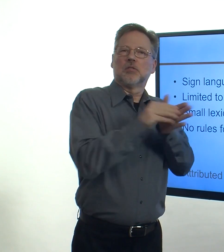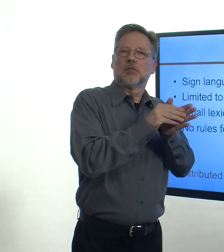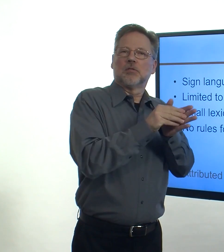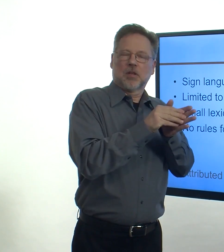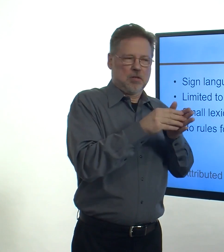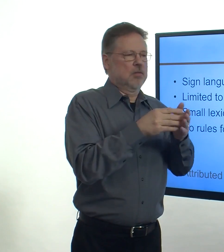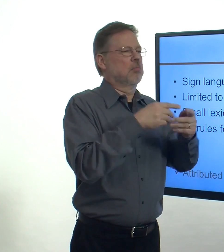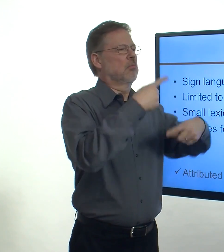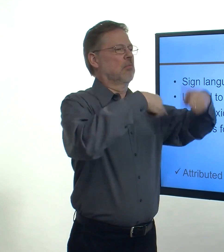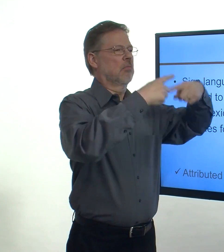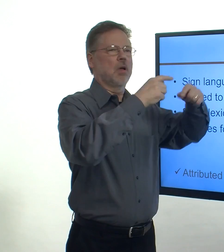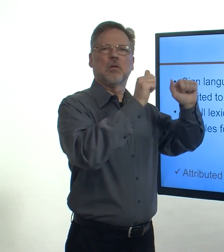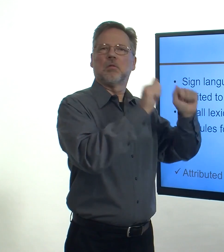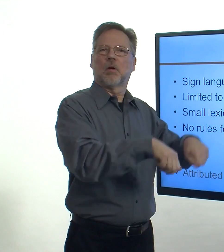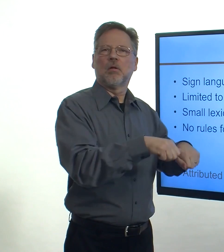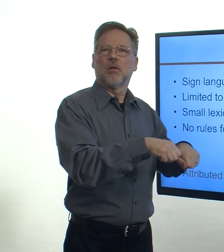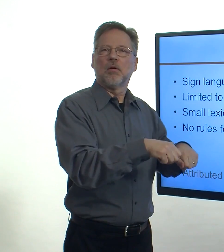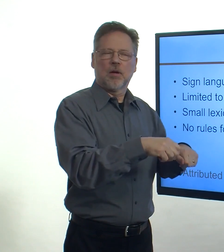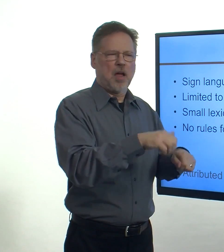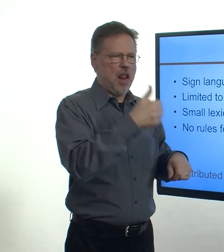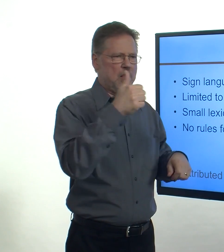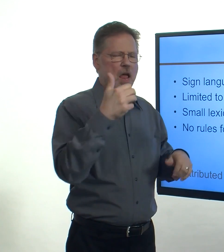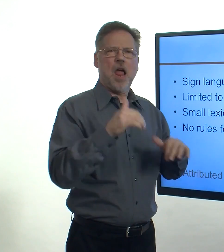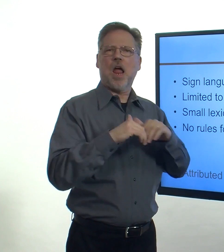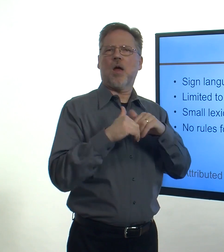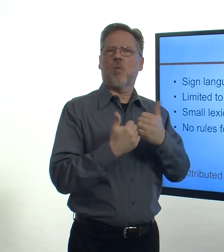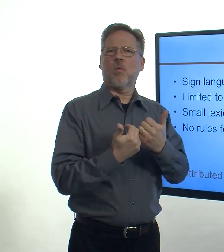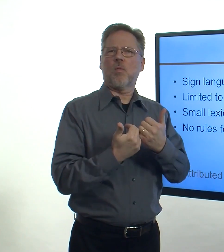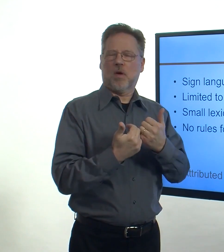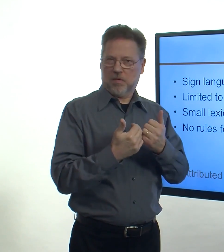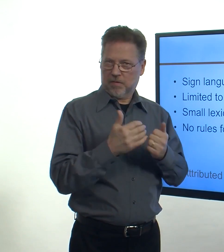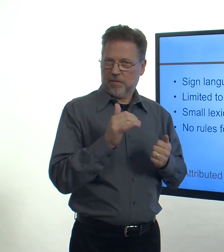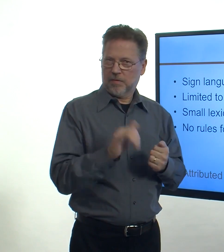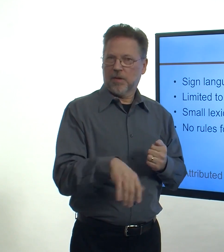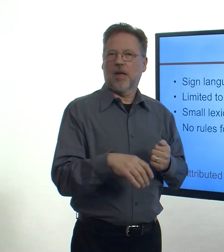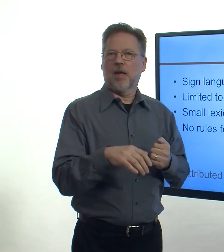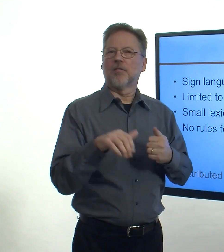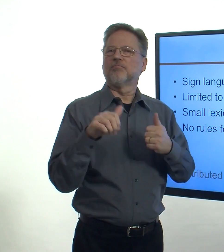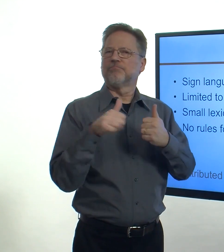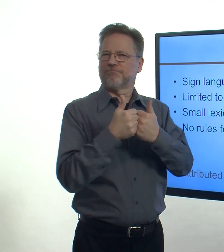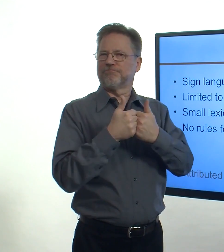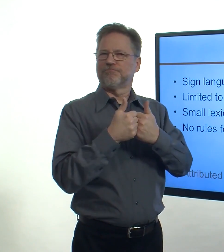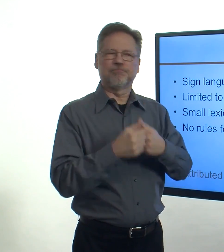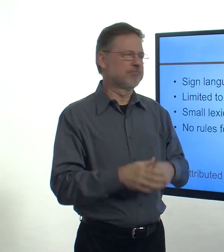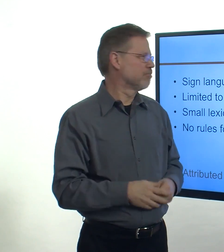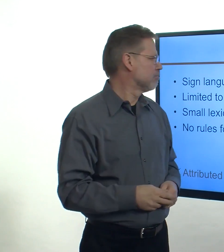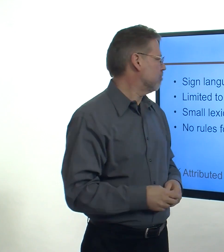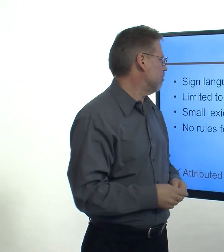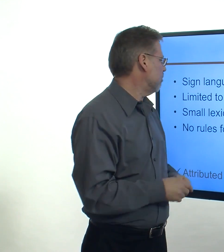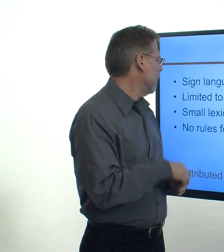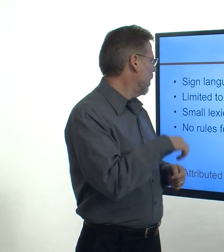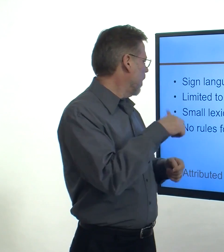and thus signed. One would wonder how other concepts could be signed, thus leading them to challenge